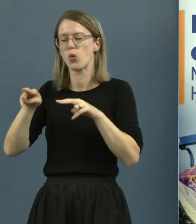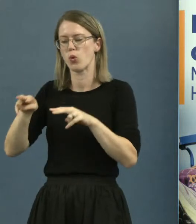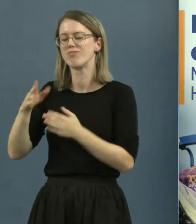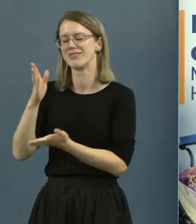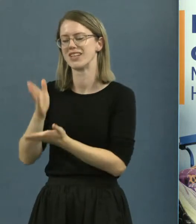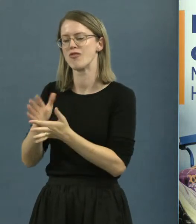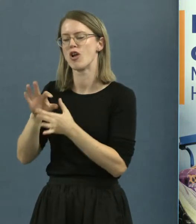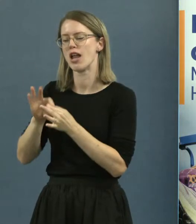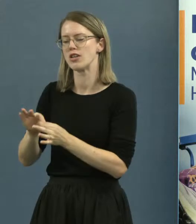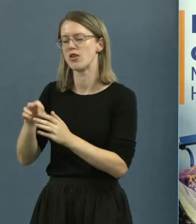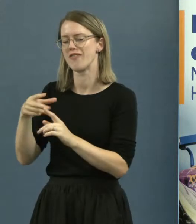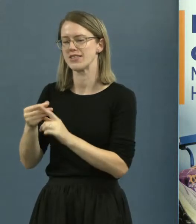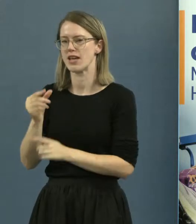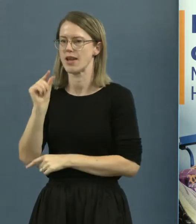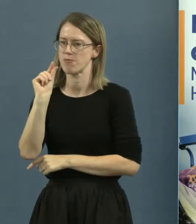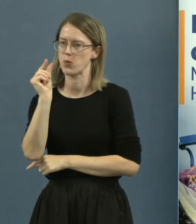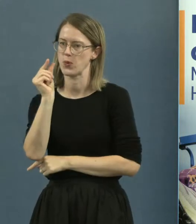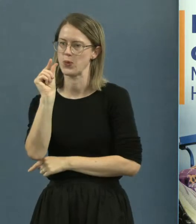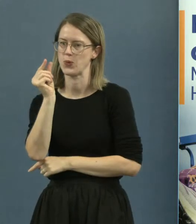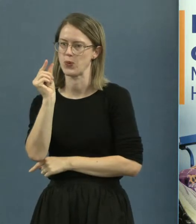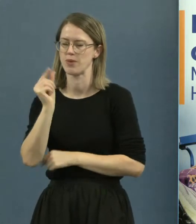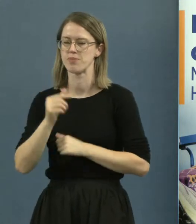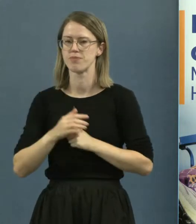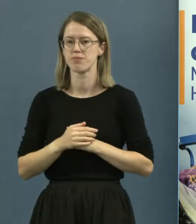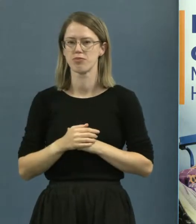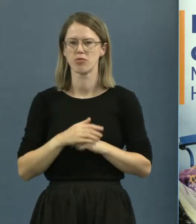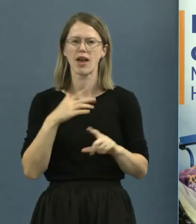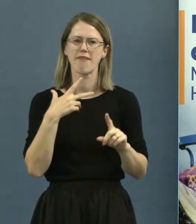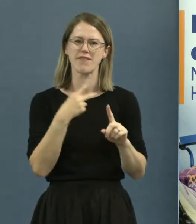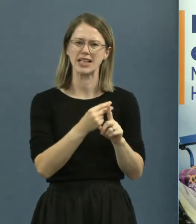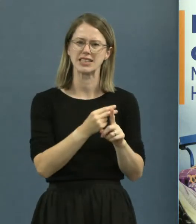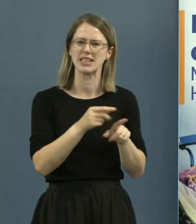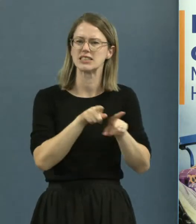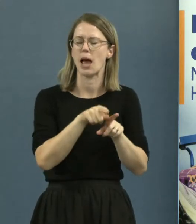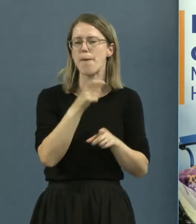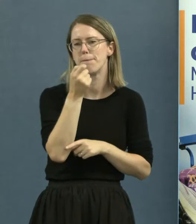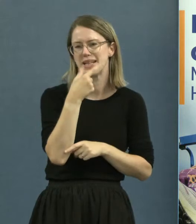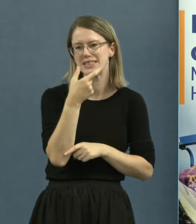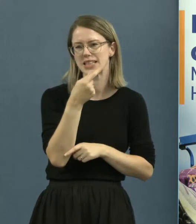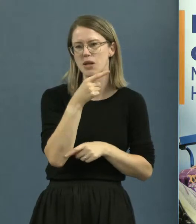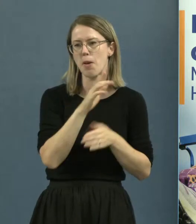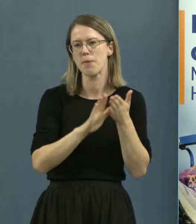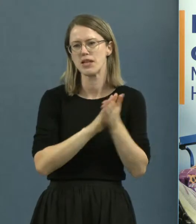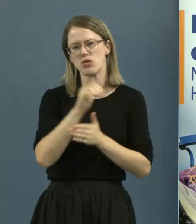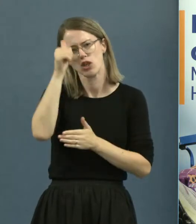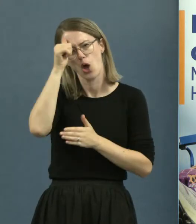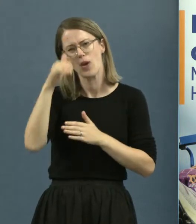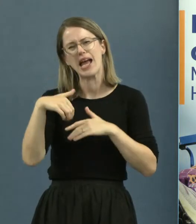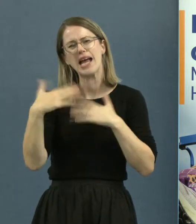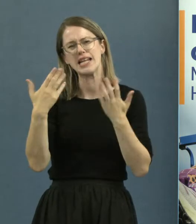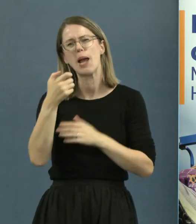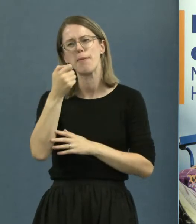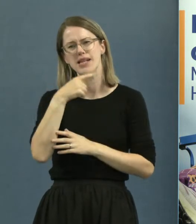board that could be related to the vaccine. I mean, vaccines are Ned sins and so you can get